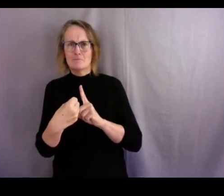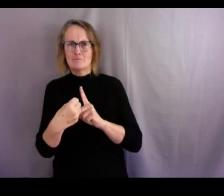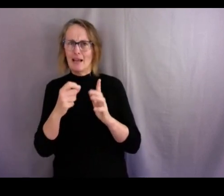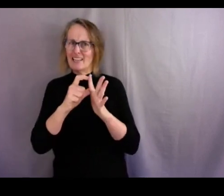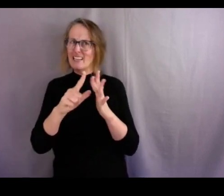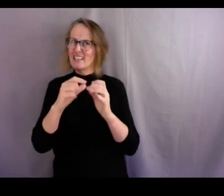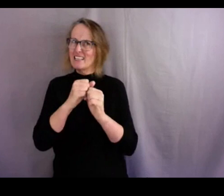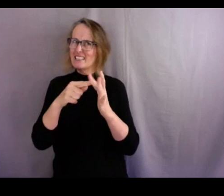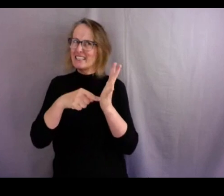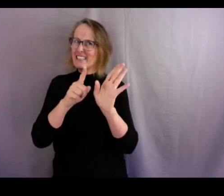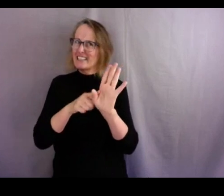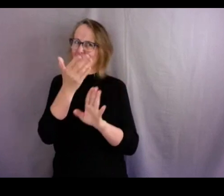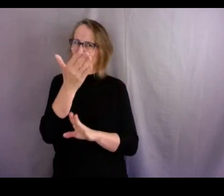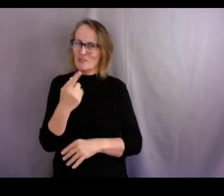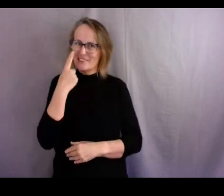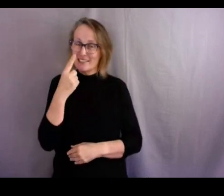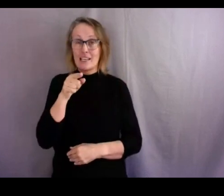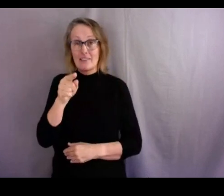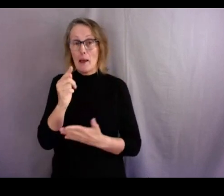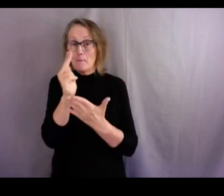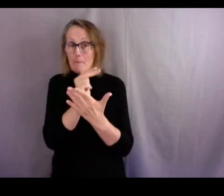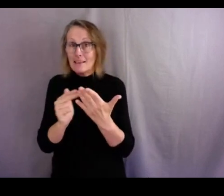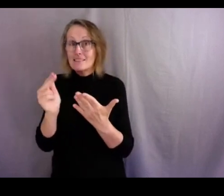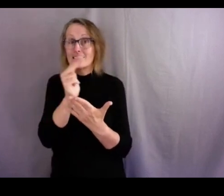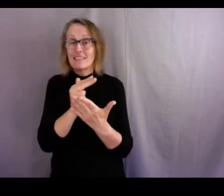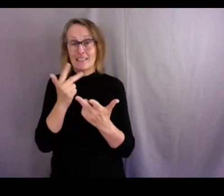he acknowledges the woman's maturity.